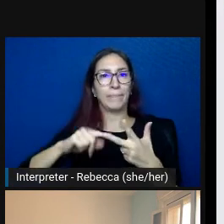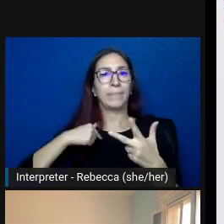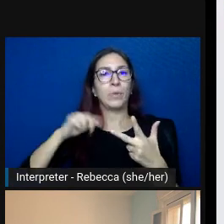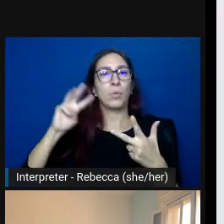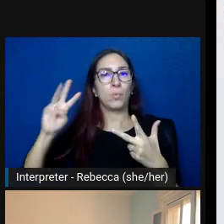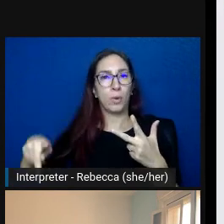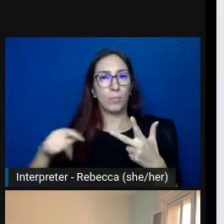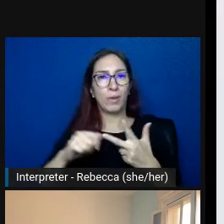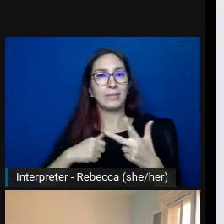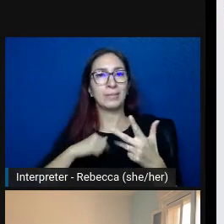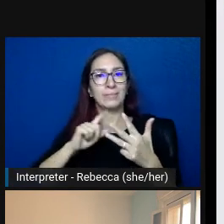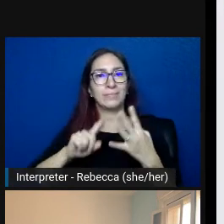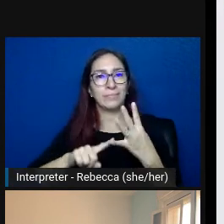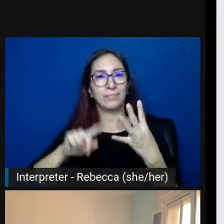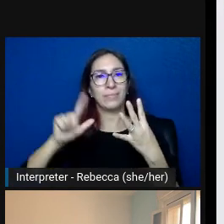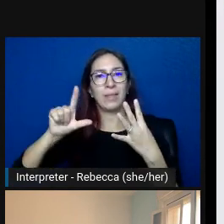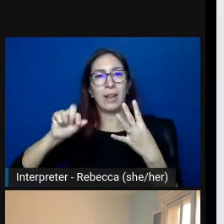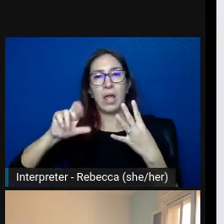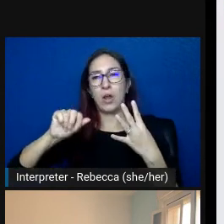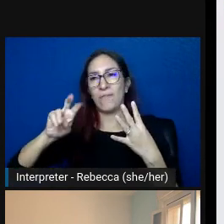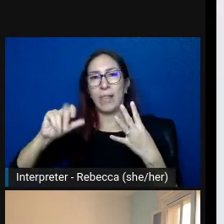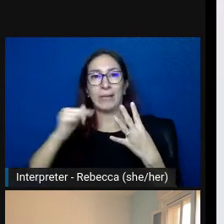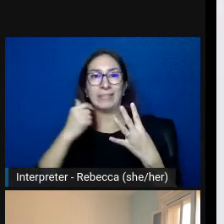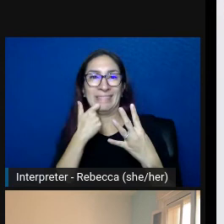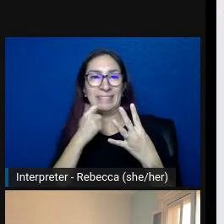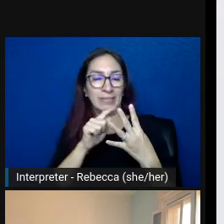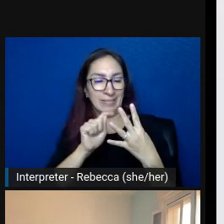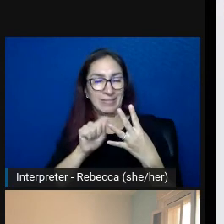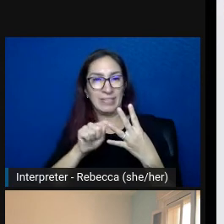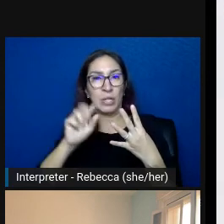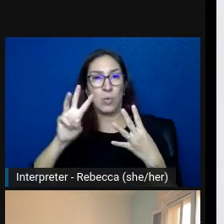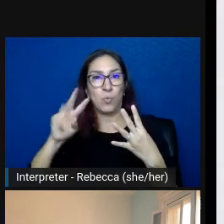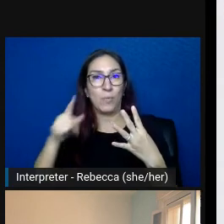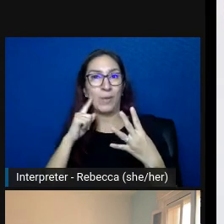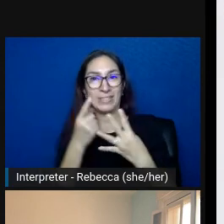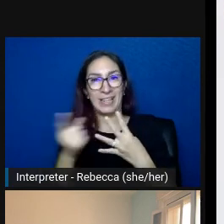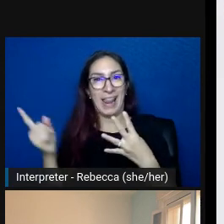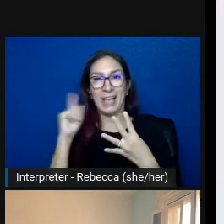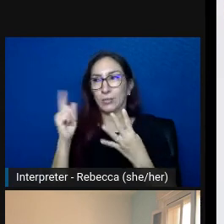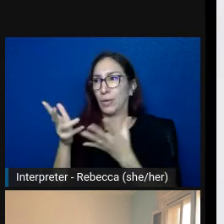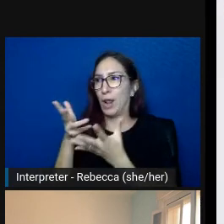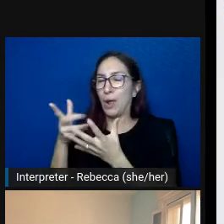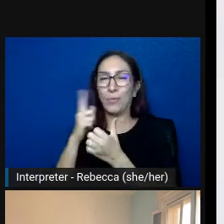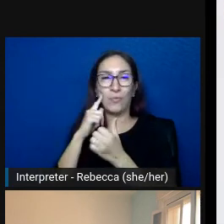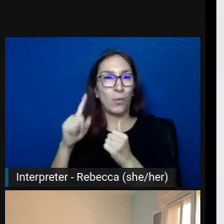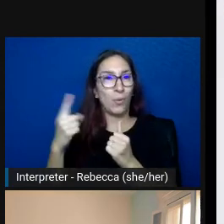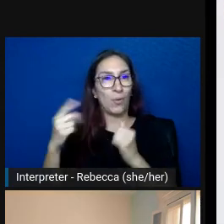a WordPress plugin, so I know a little bit about WordPress, but just from a developer point of view.